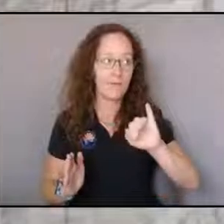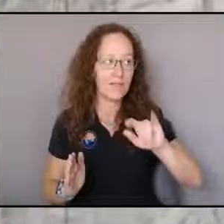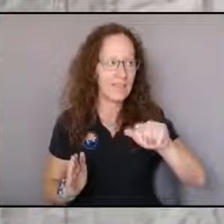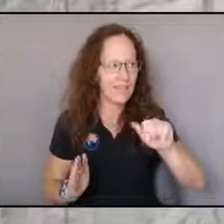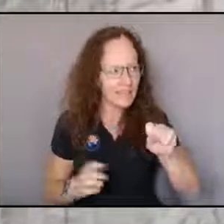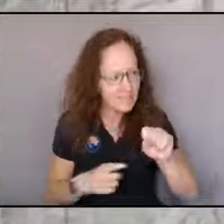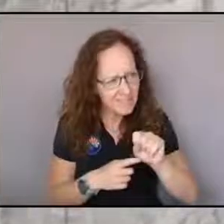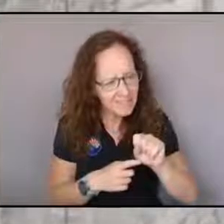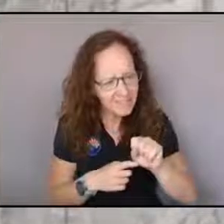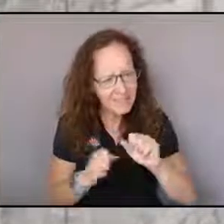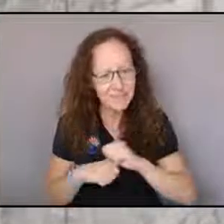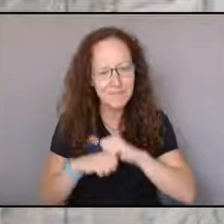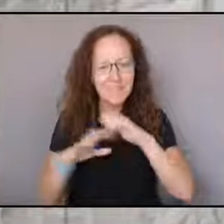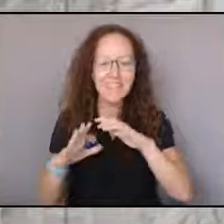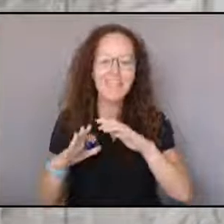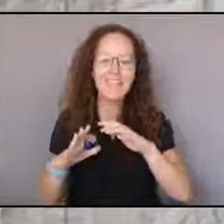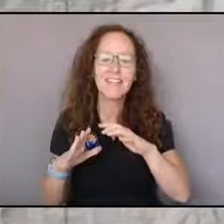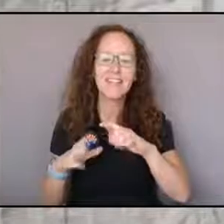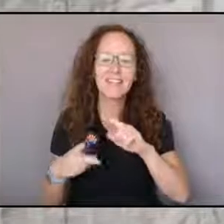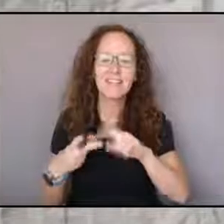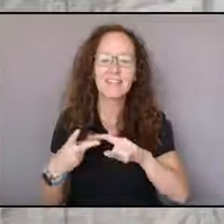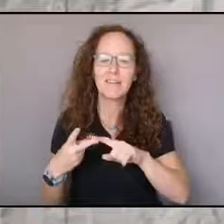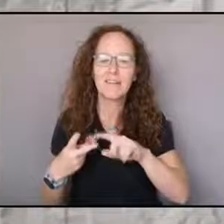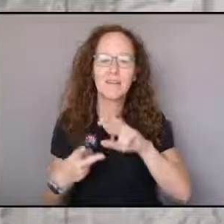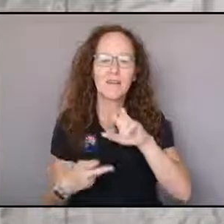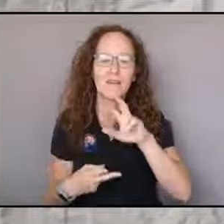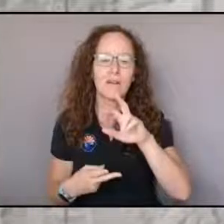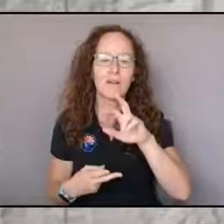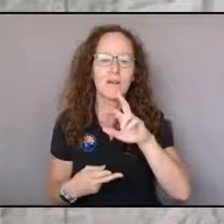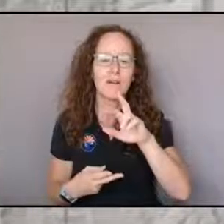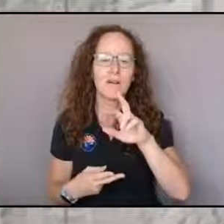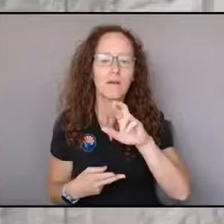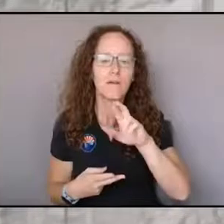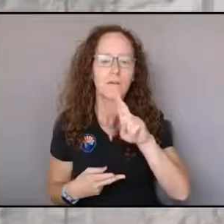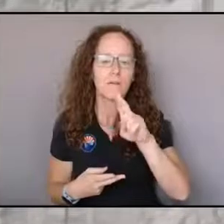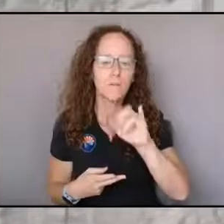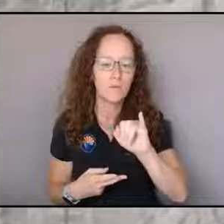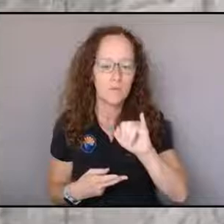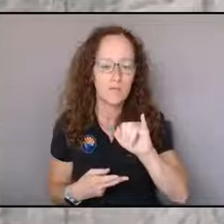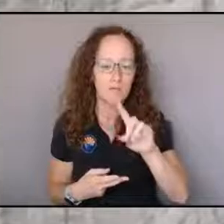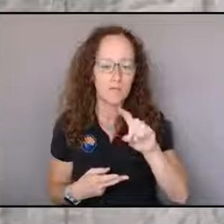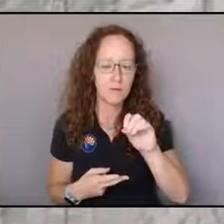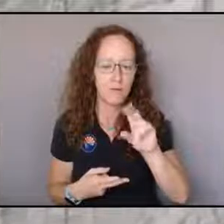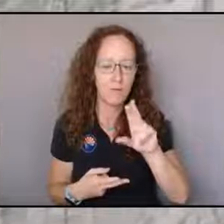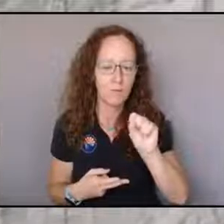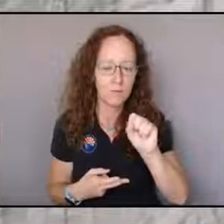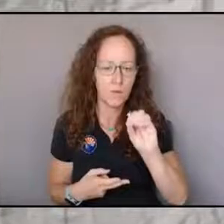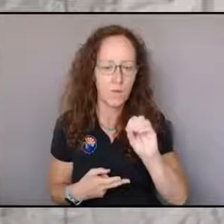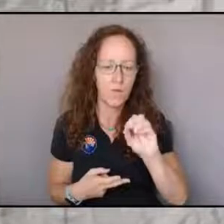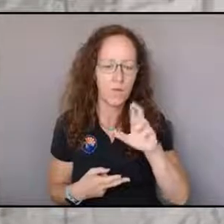AND RUIDOSO RIDGE AND BULL CREEK, THE EAST FORK OF BULL